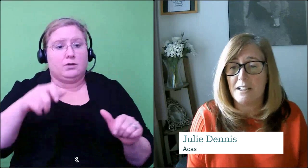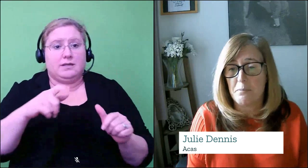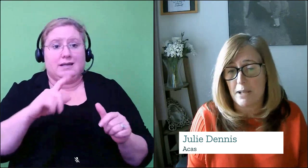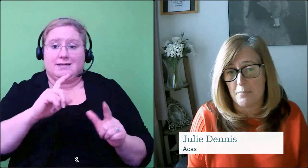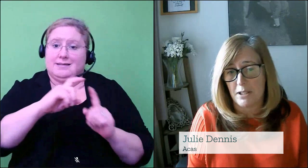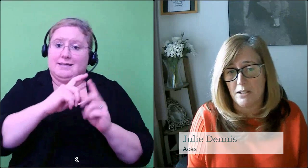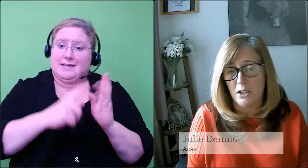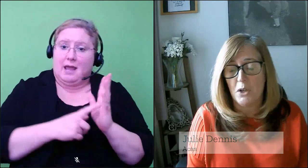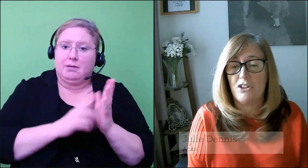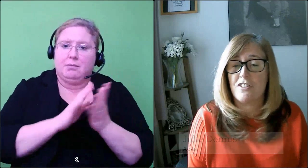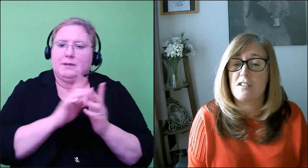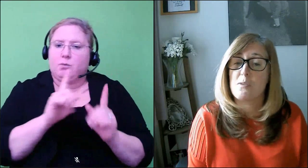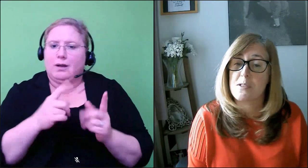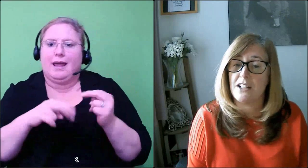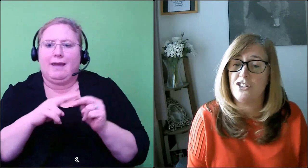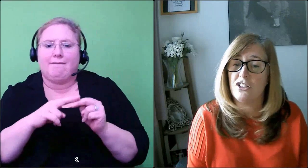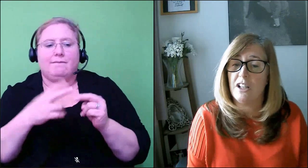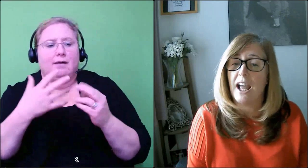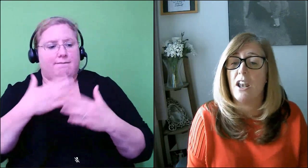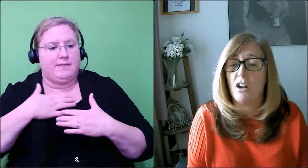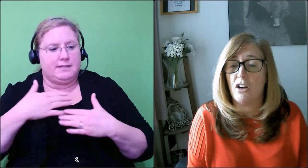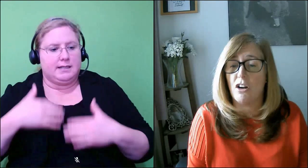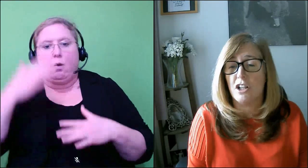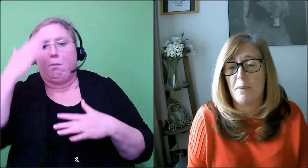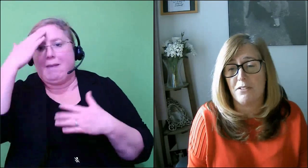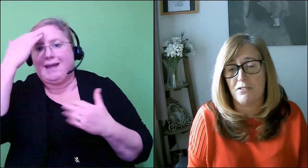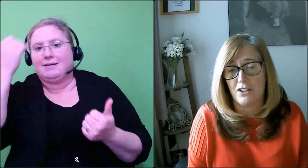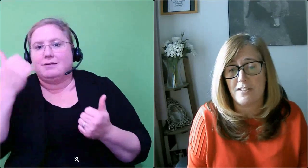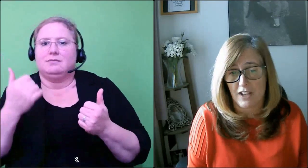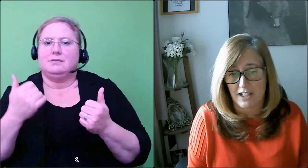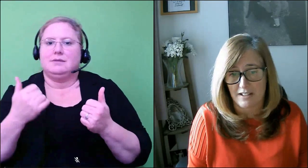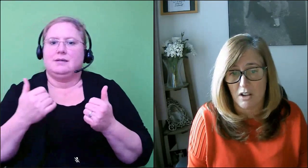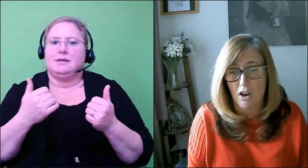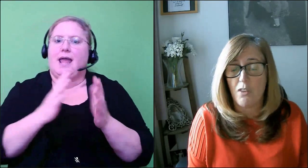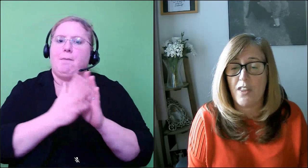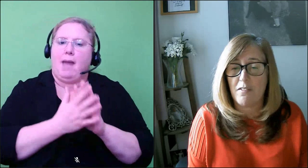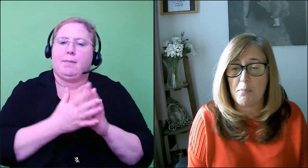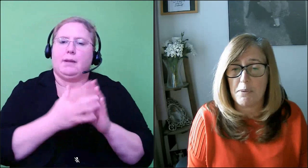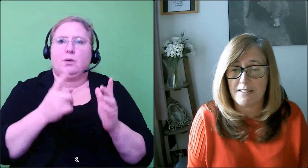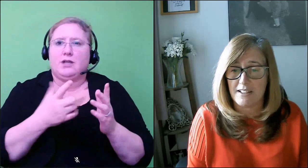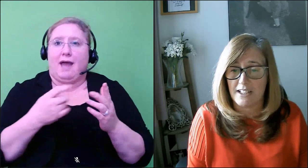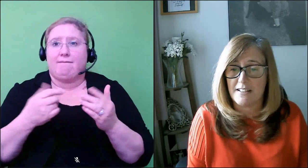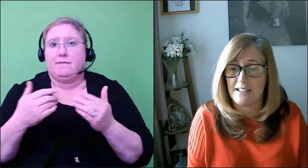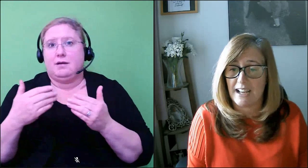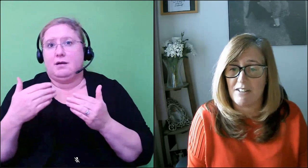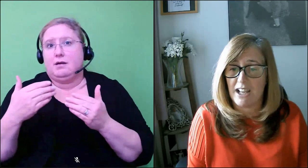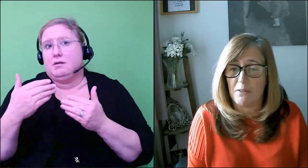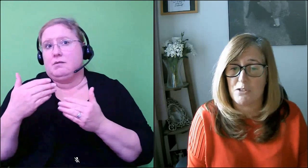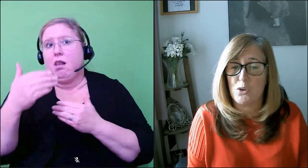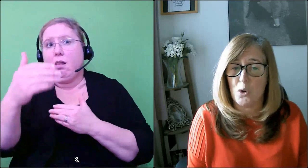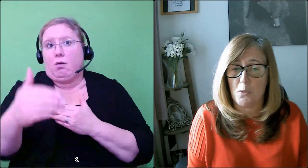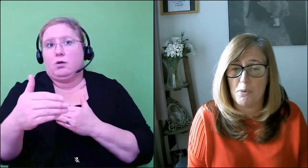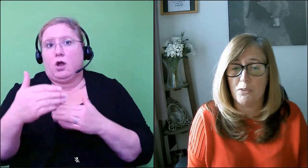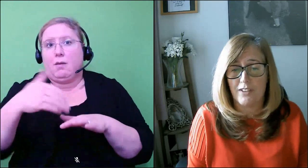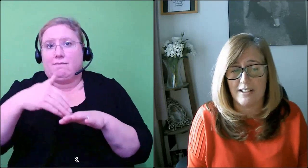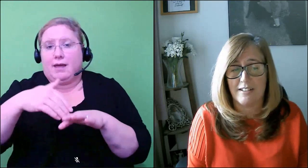is a substantial and long-term adverse effect on their ability to carry out normal day-to-day